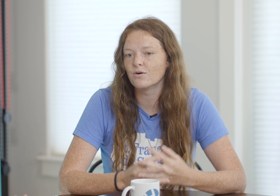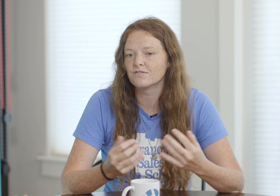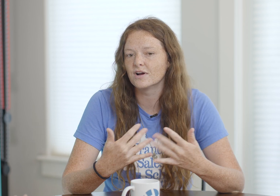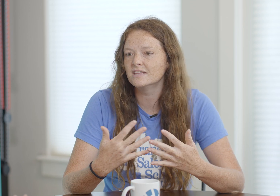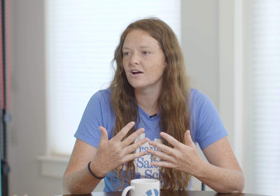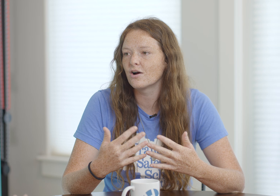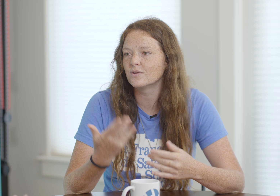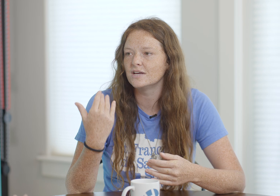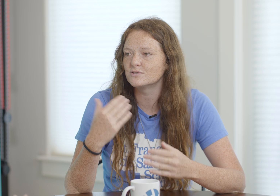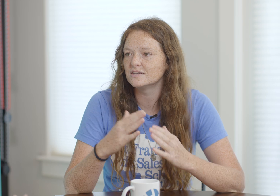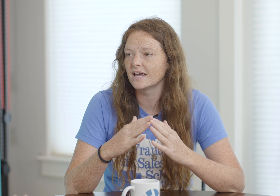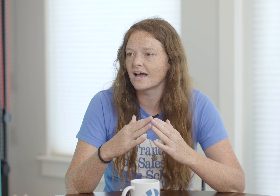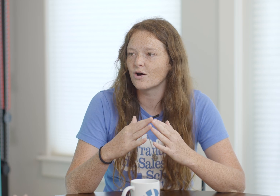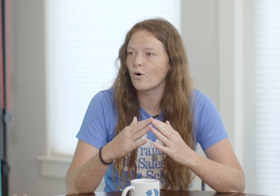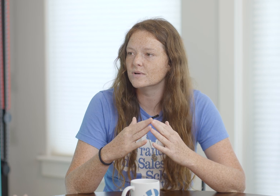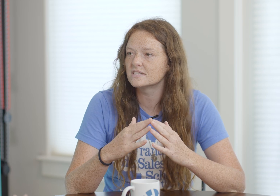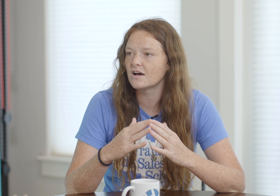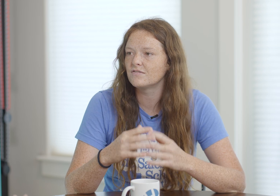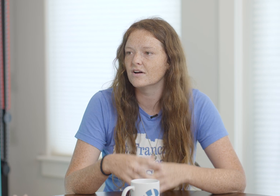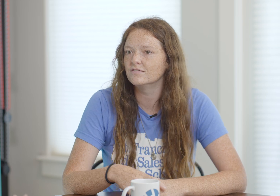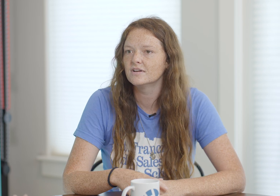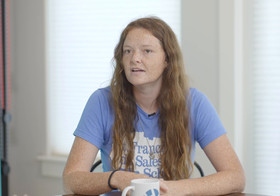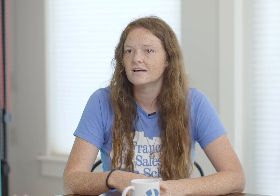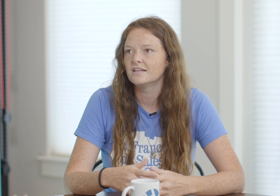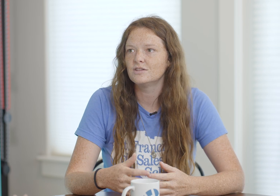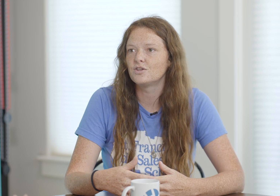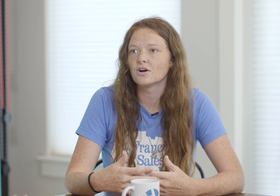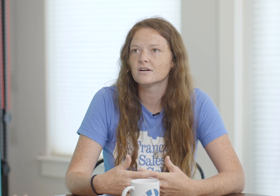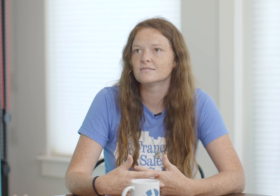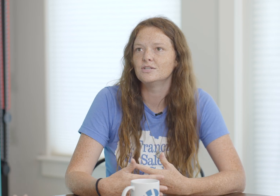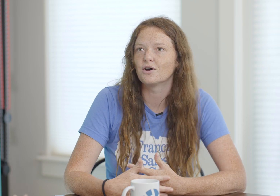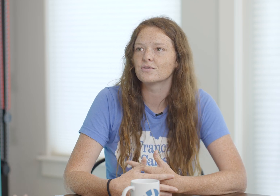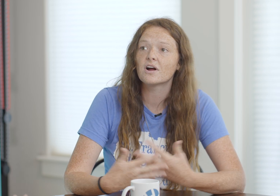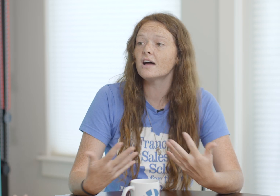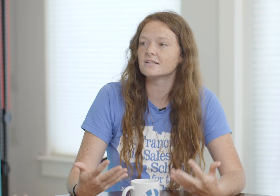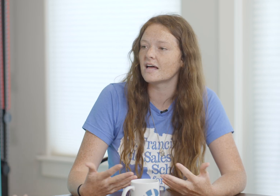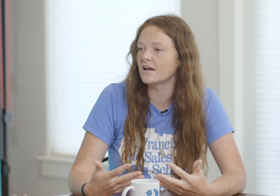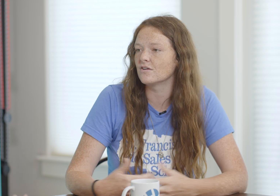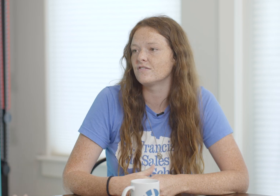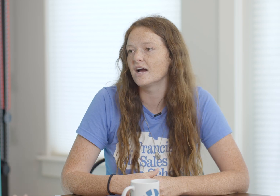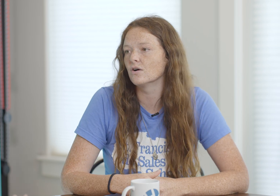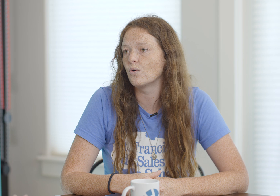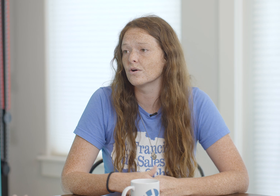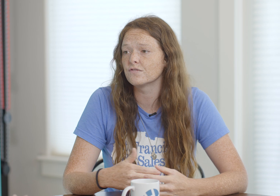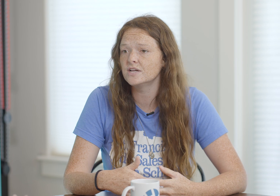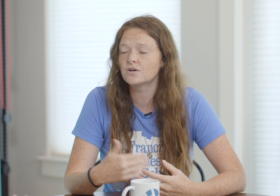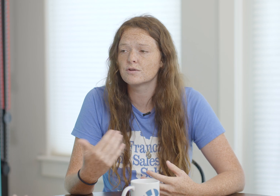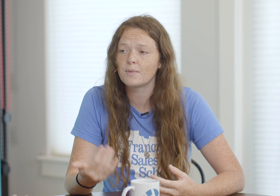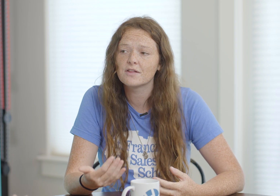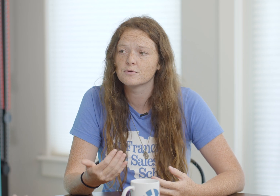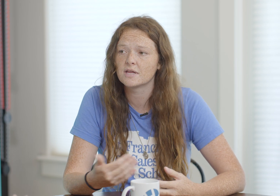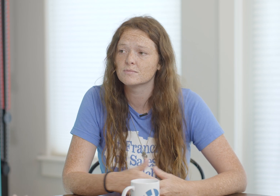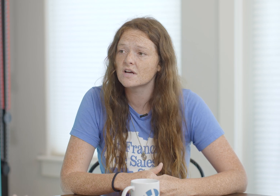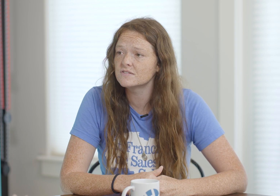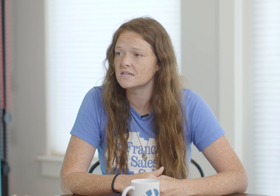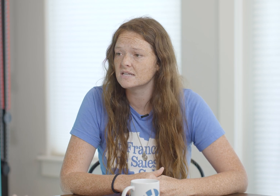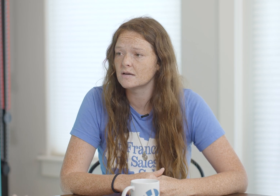afraid they are when these like at home and stuff of their you know, they're lighting on fire or afraid to go to the bathroom by themselves at nighttime